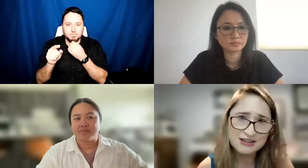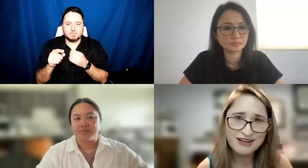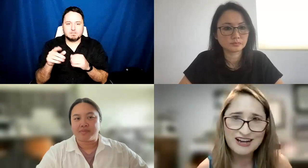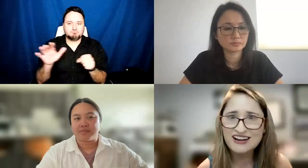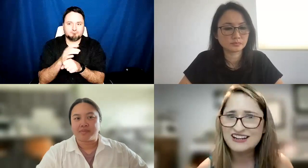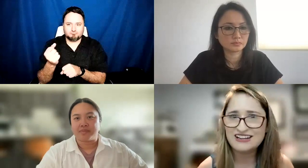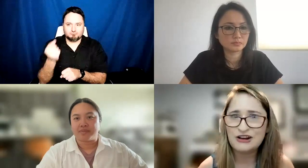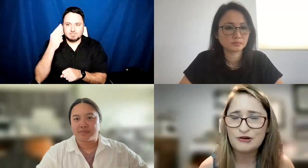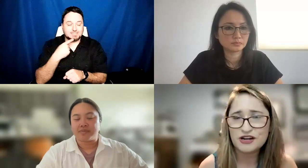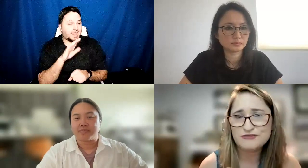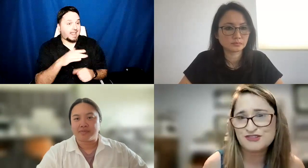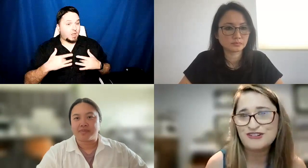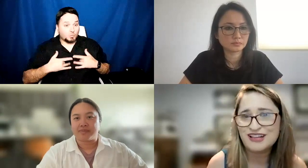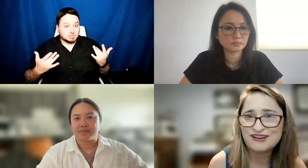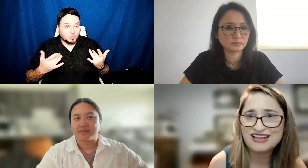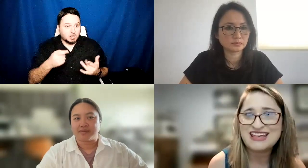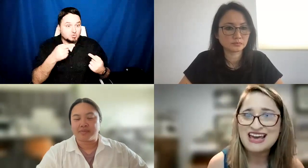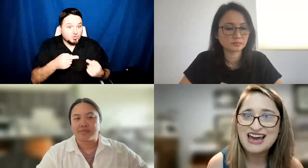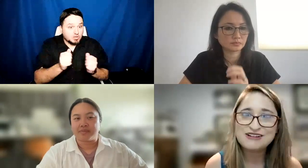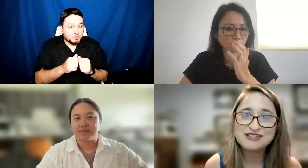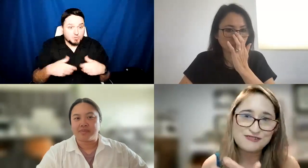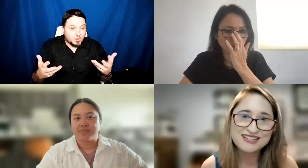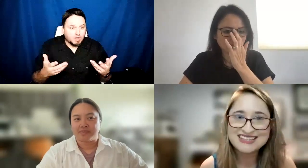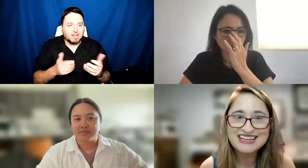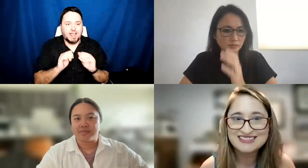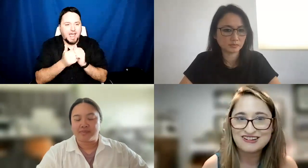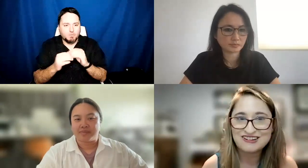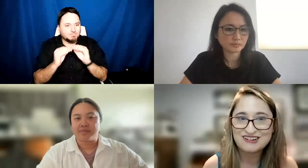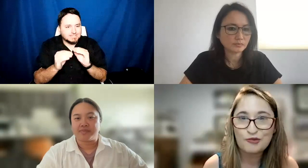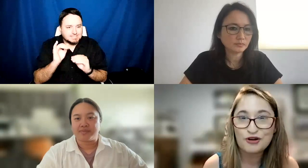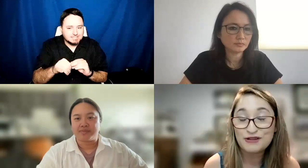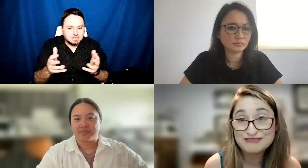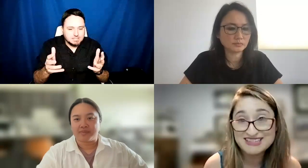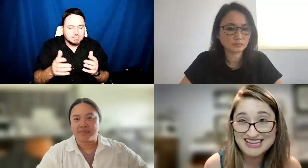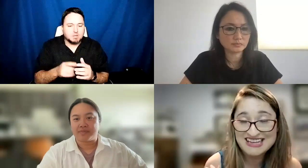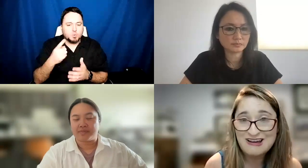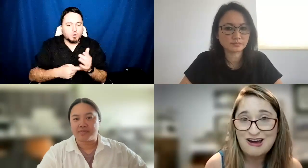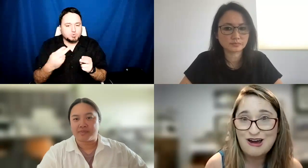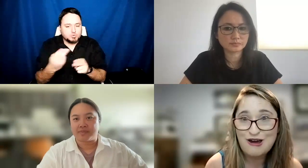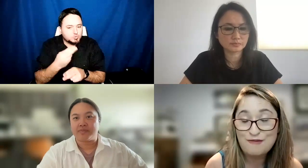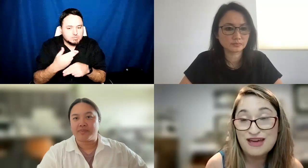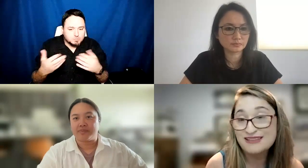"Hey, what's going on? "What are you struggling with? "How did you fix this? "Or what are you using?"